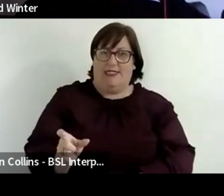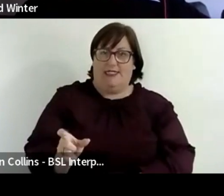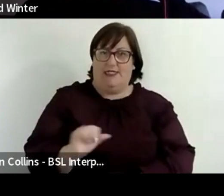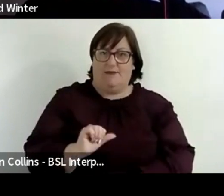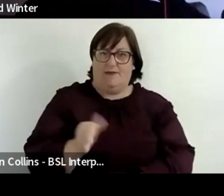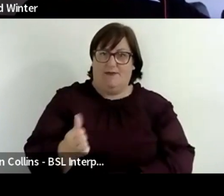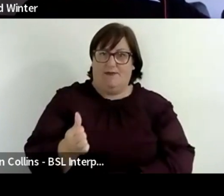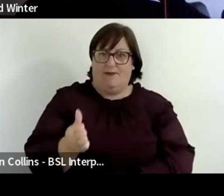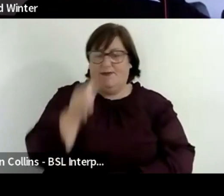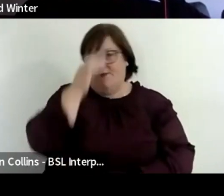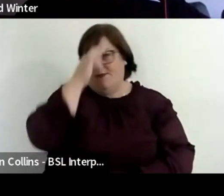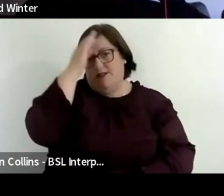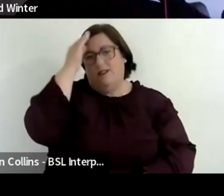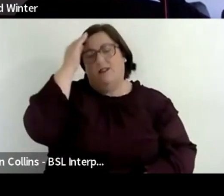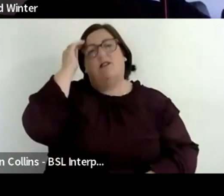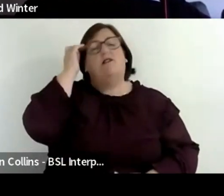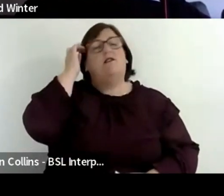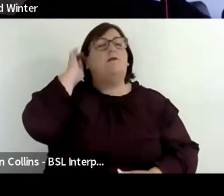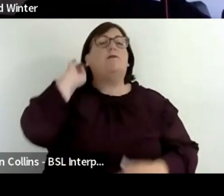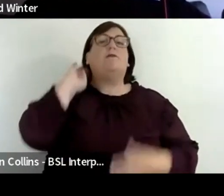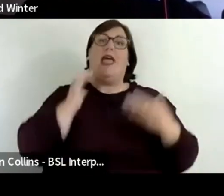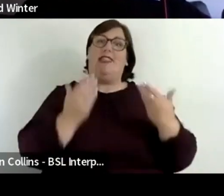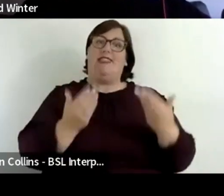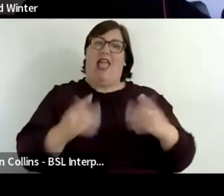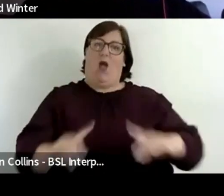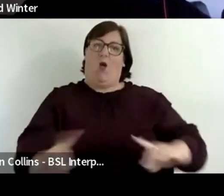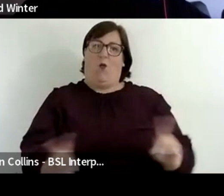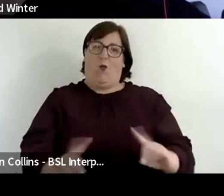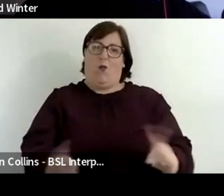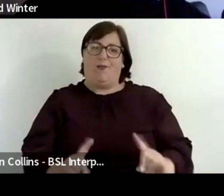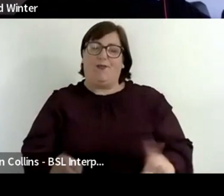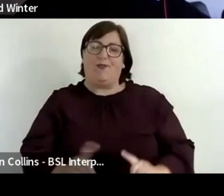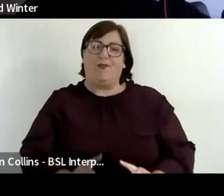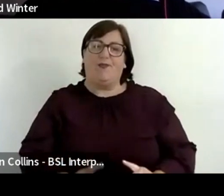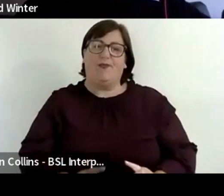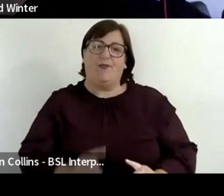So now I think it's time for our Q&A session.